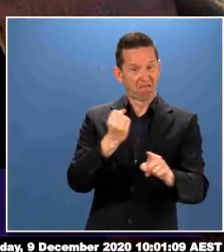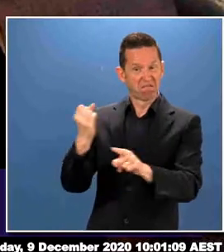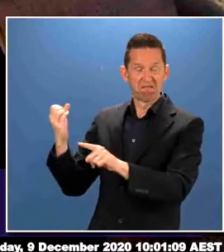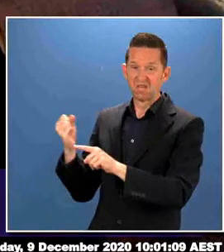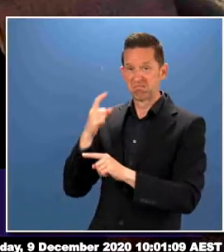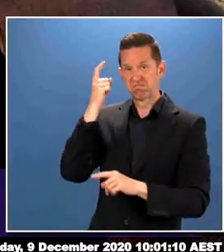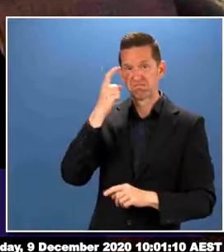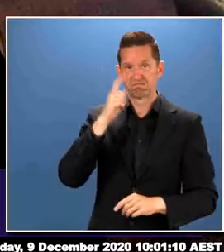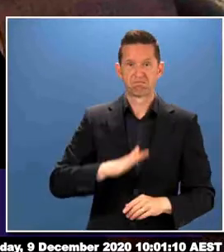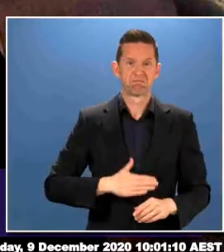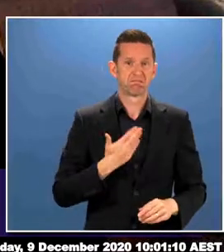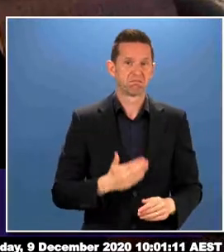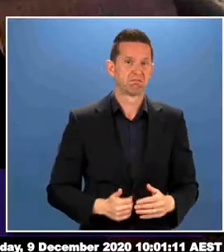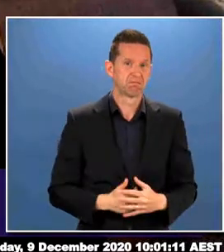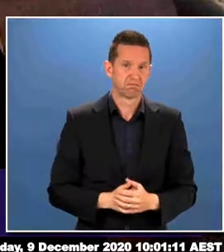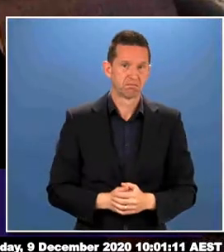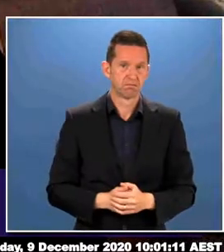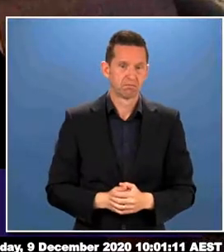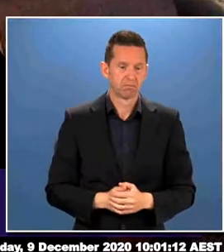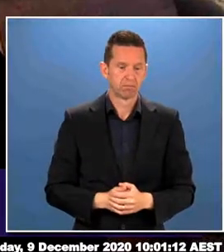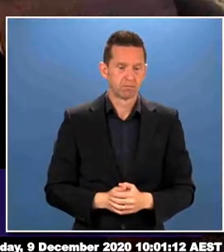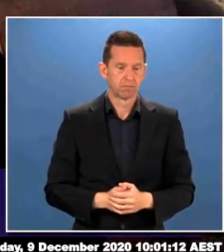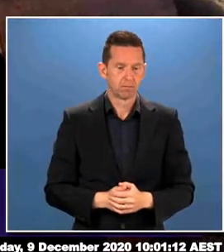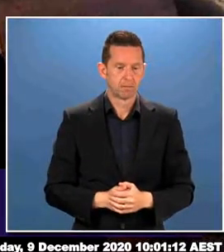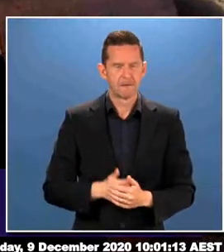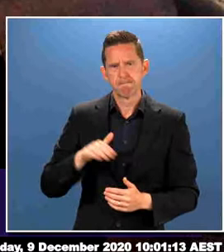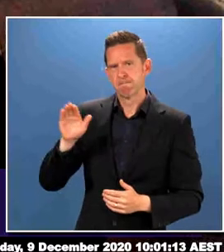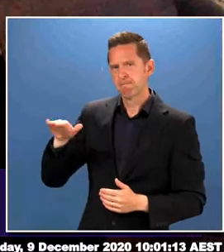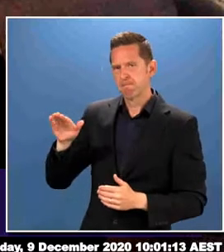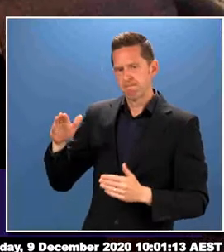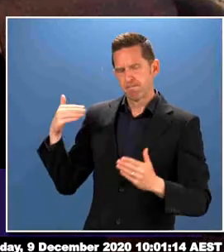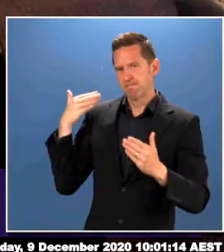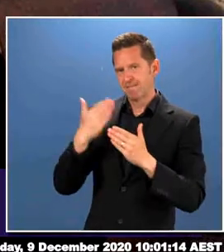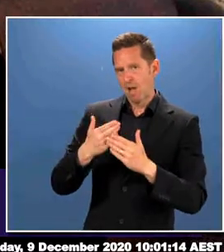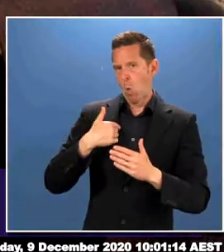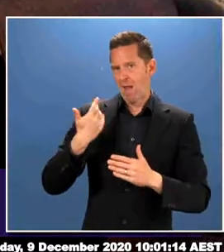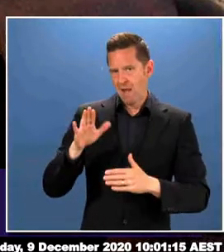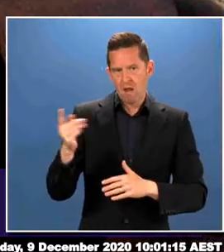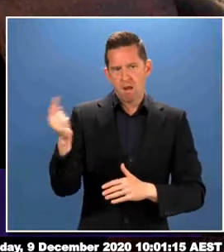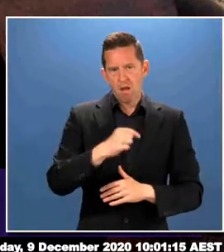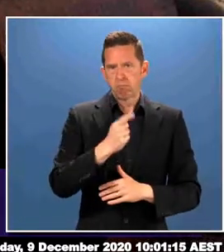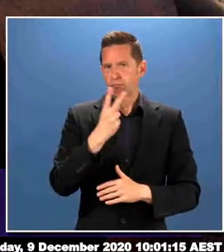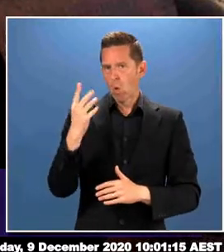Jess, one of the other things that will be touched upon in the course of the hearing with some of our witnesses is the